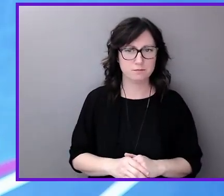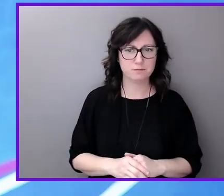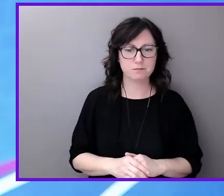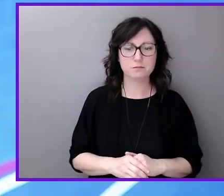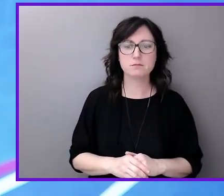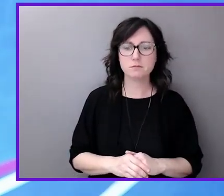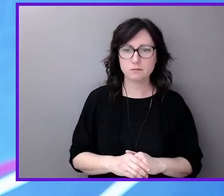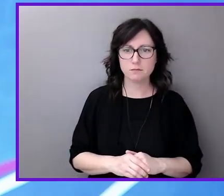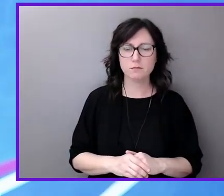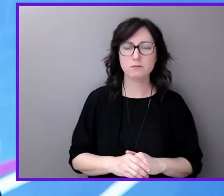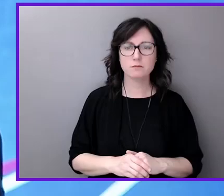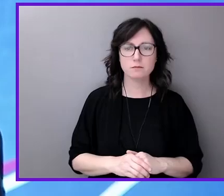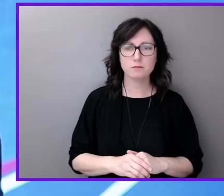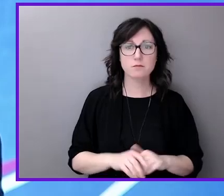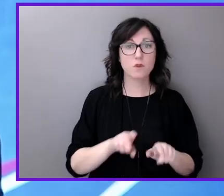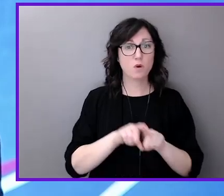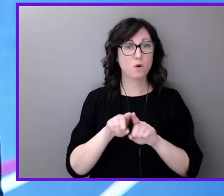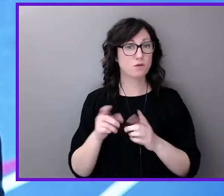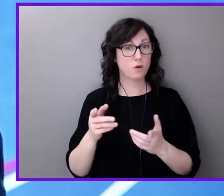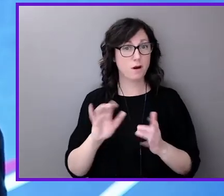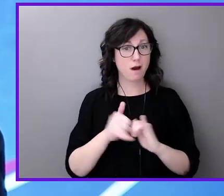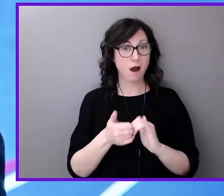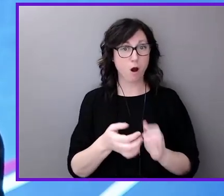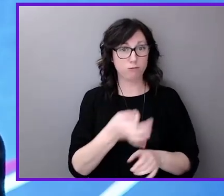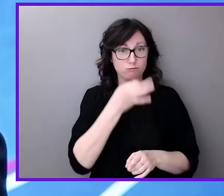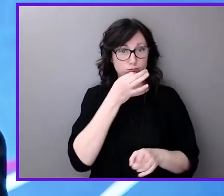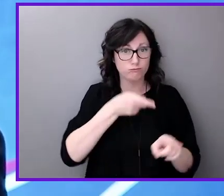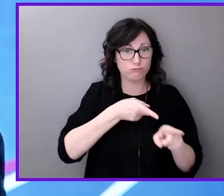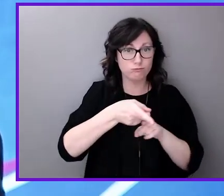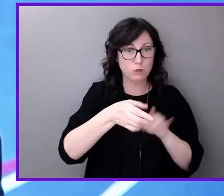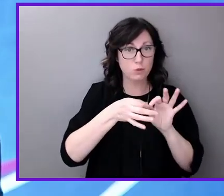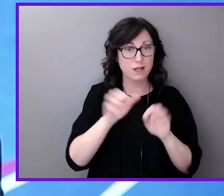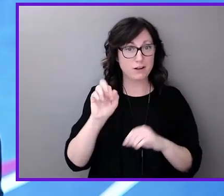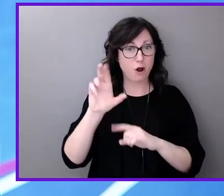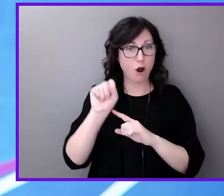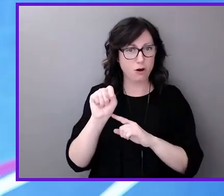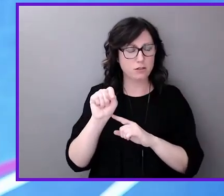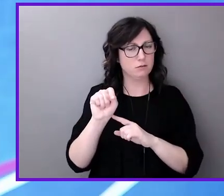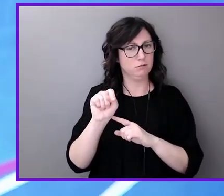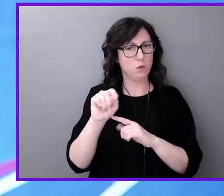notions of artistic expertise because those notions are often the direct